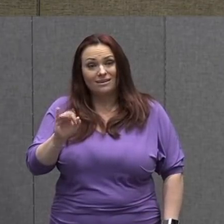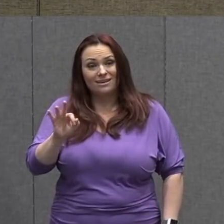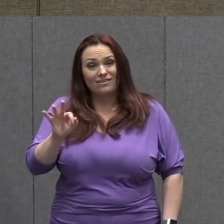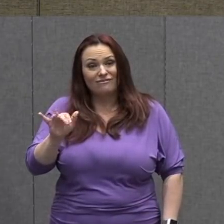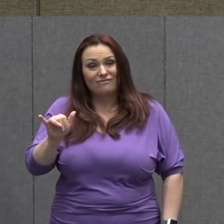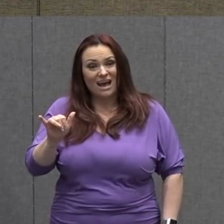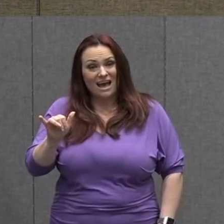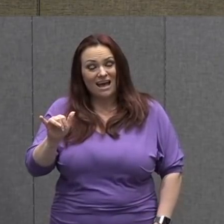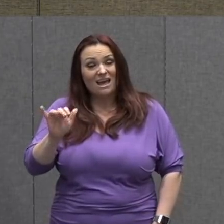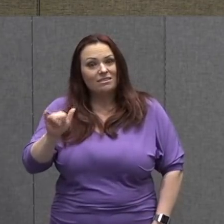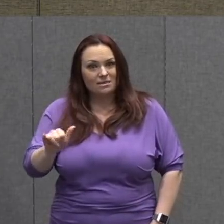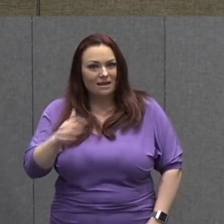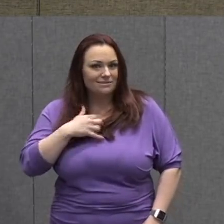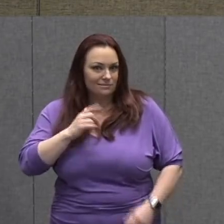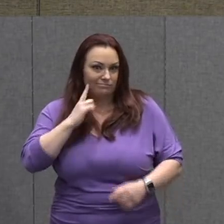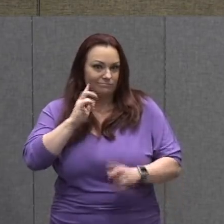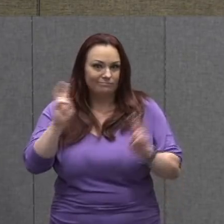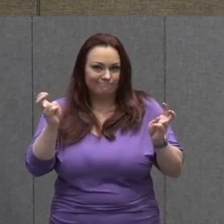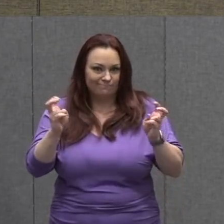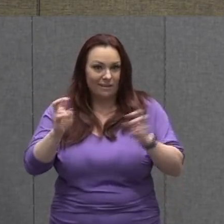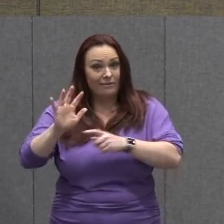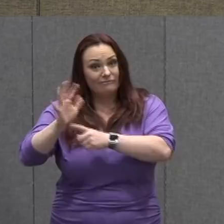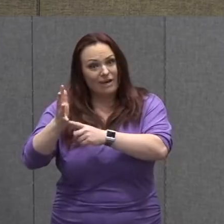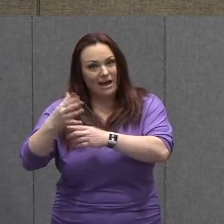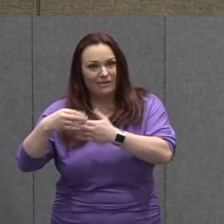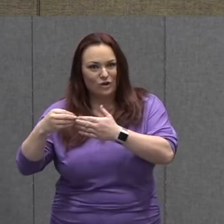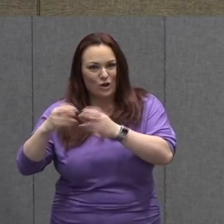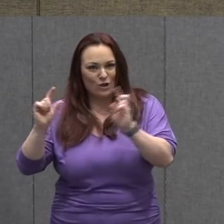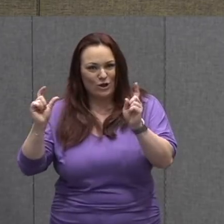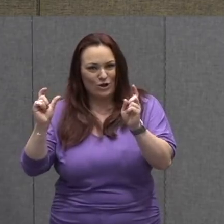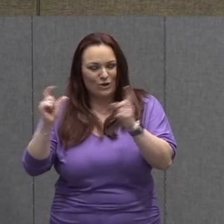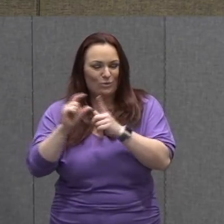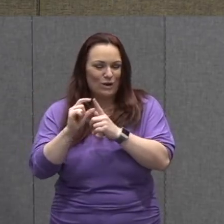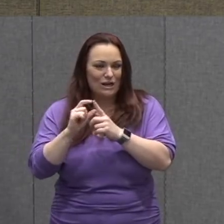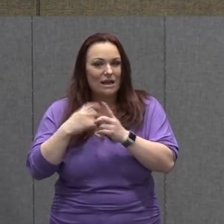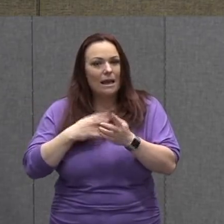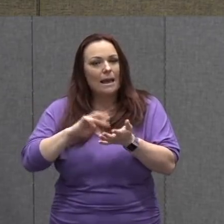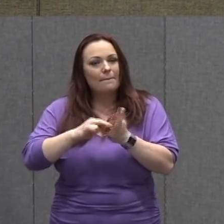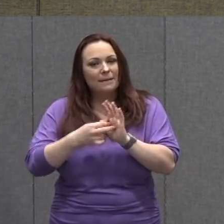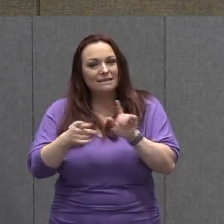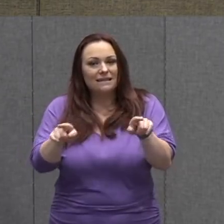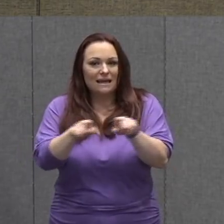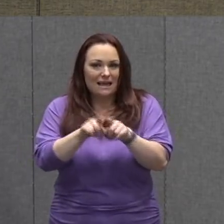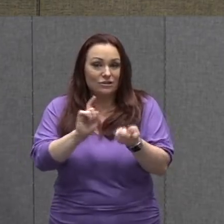To modify also means to change. Maybe you change to fit your environment better.